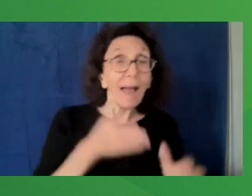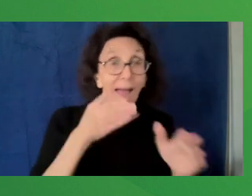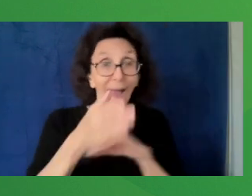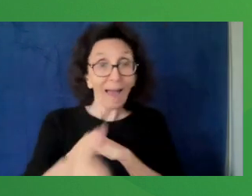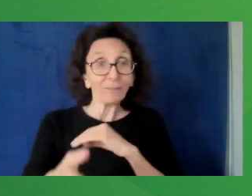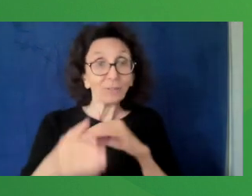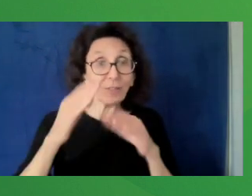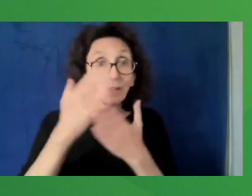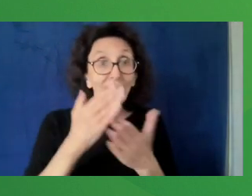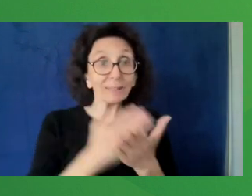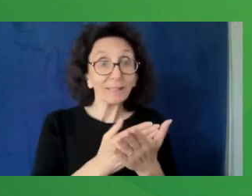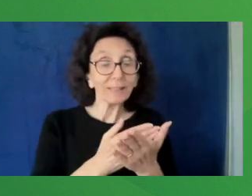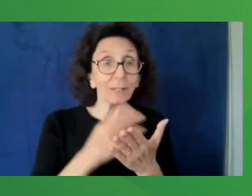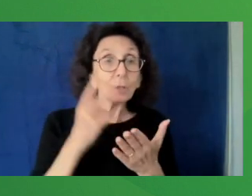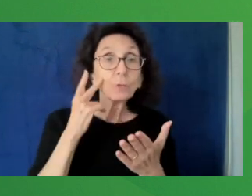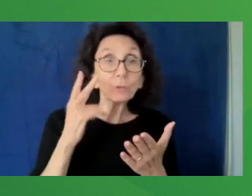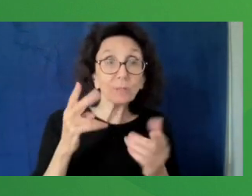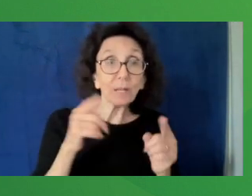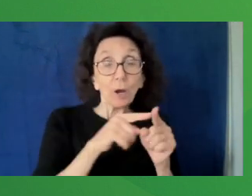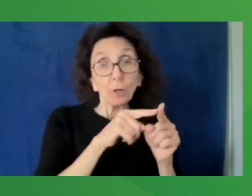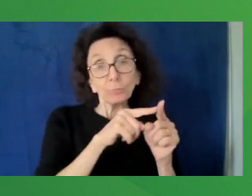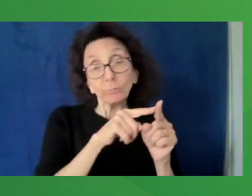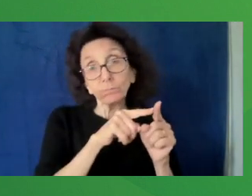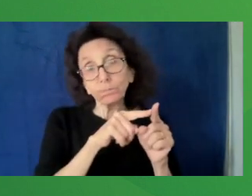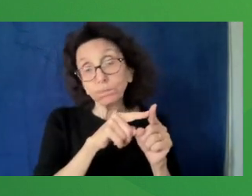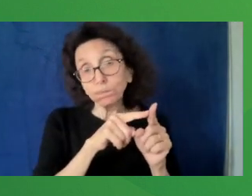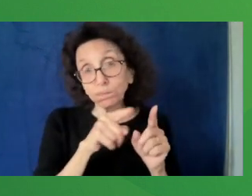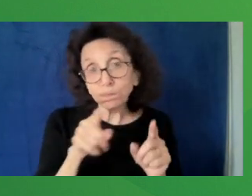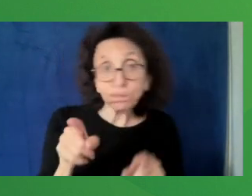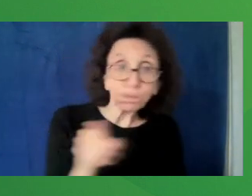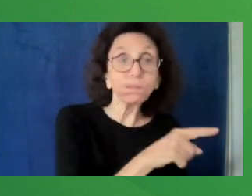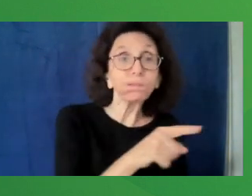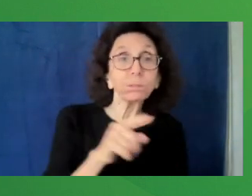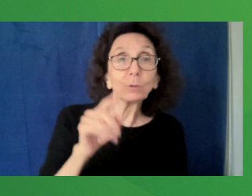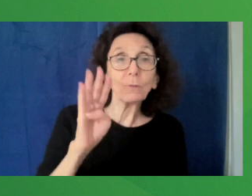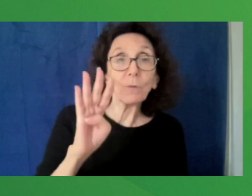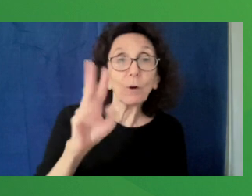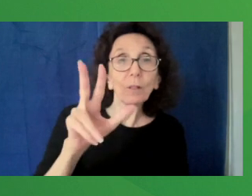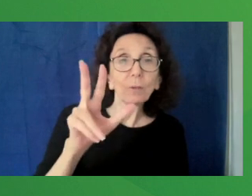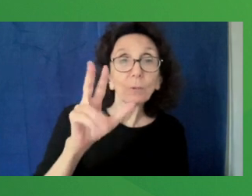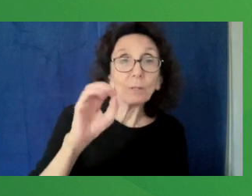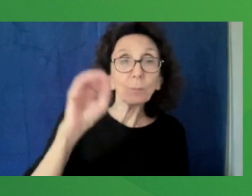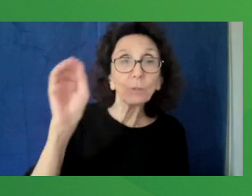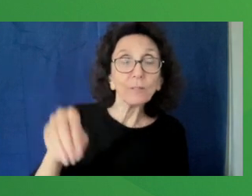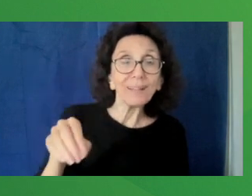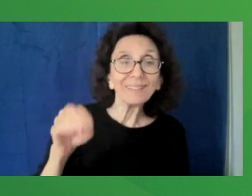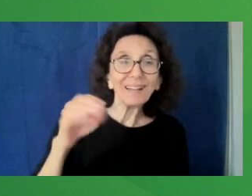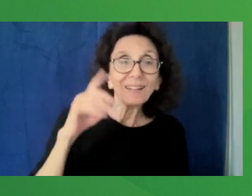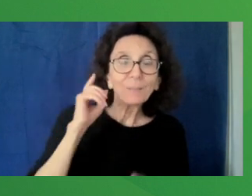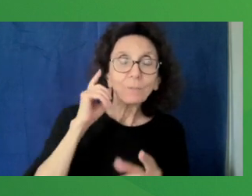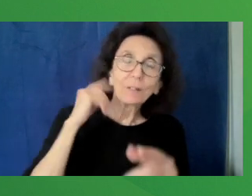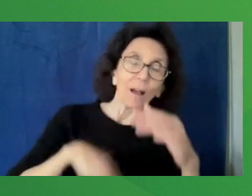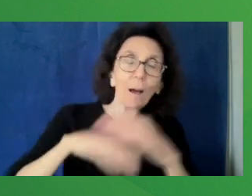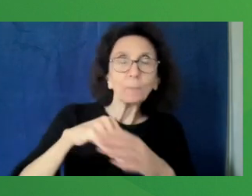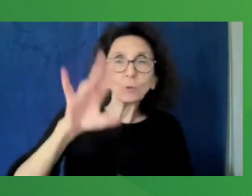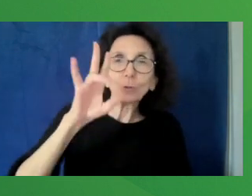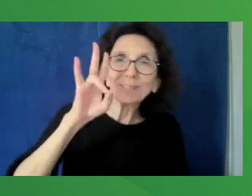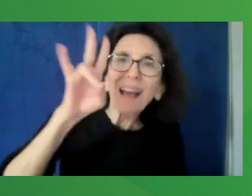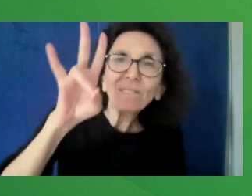you see quite a bit of movement. You have 43% giving seven stars, that one thing that motivates